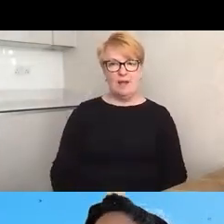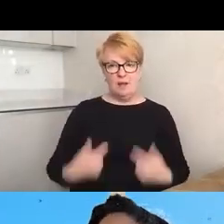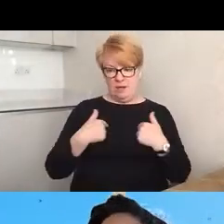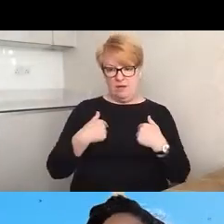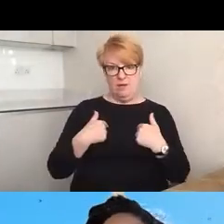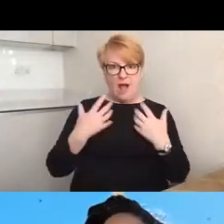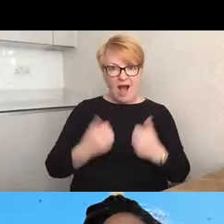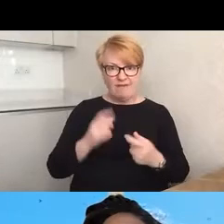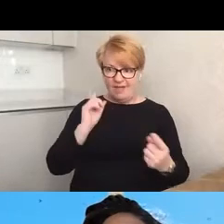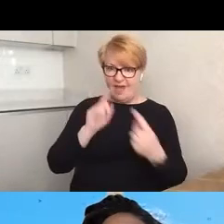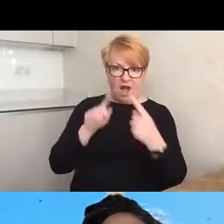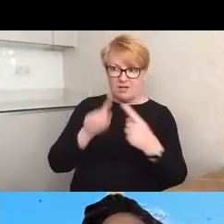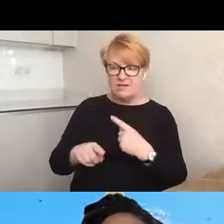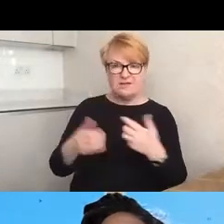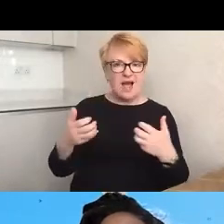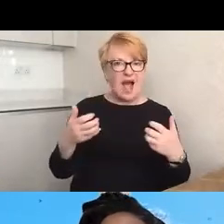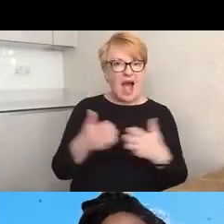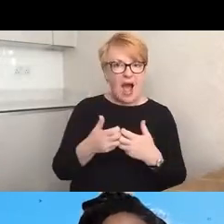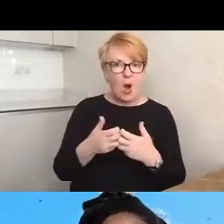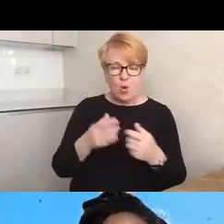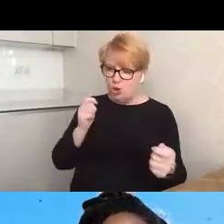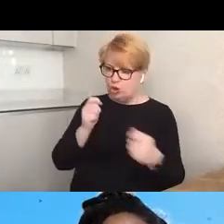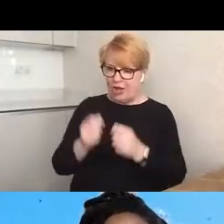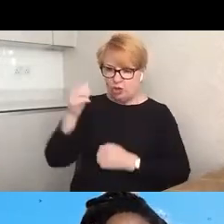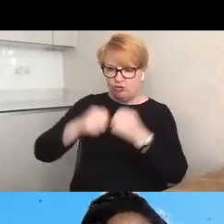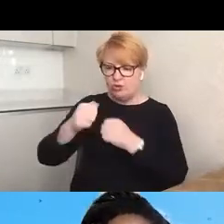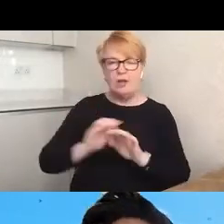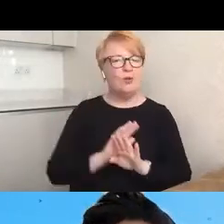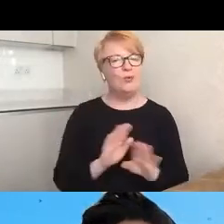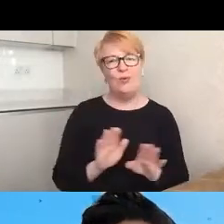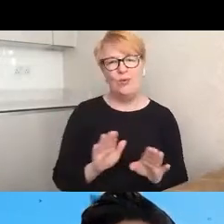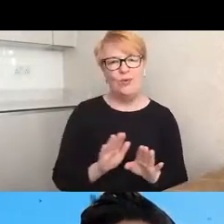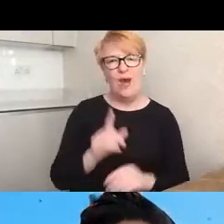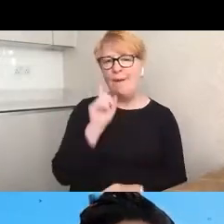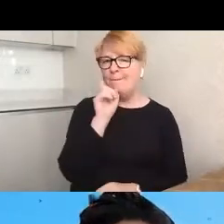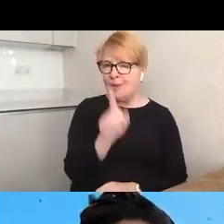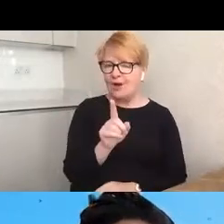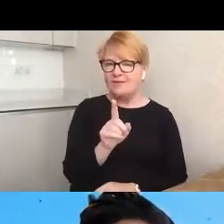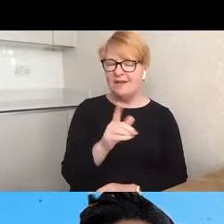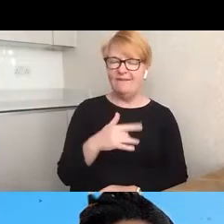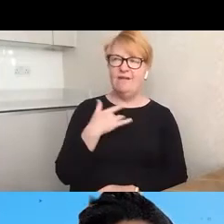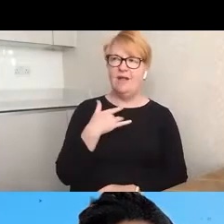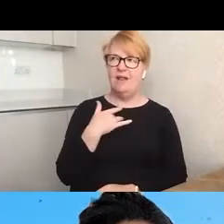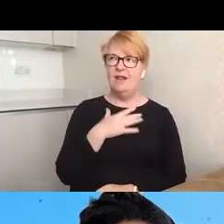these can bring about structural change. But I do feel that we are working